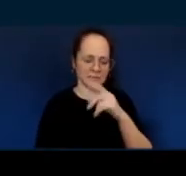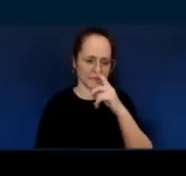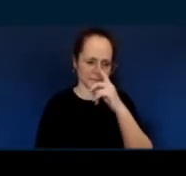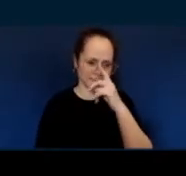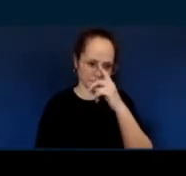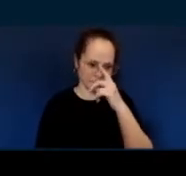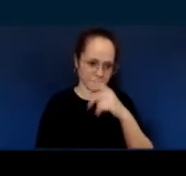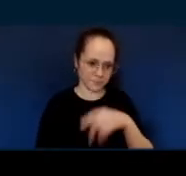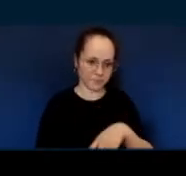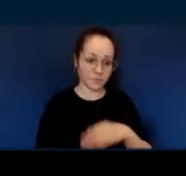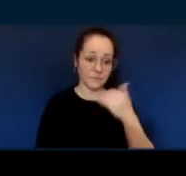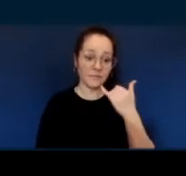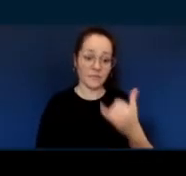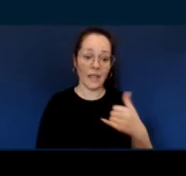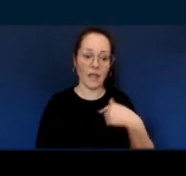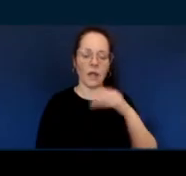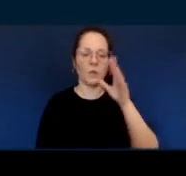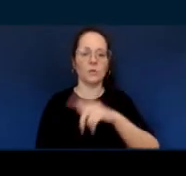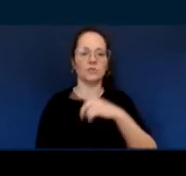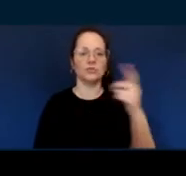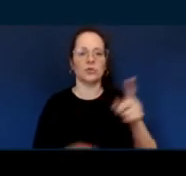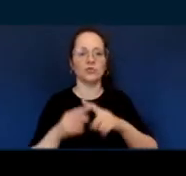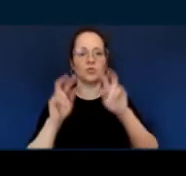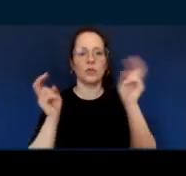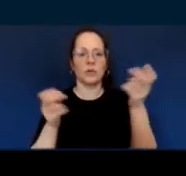I WOULD LOAMACYIC TO TURN TO THE THEME OF THE ANATOMICAL WOMAN AS